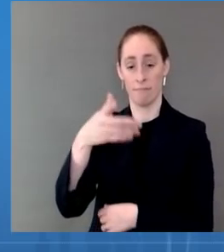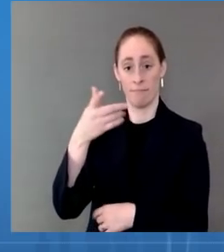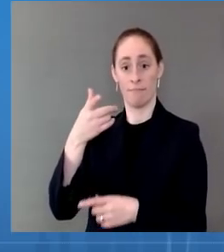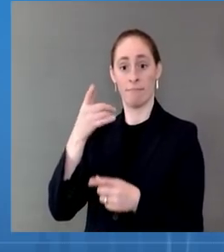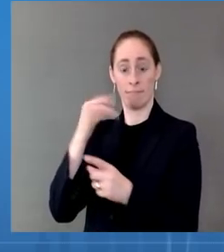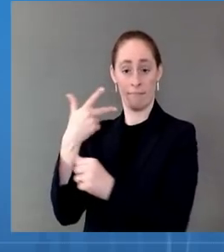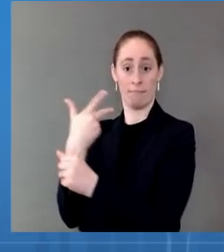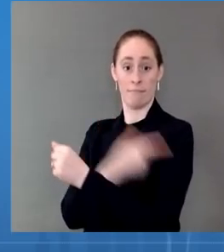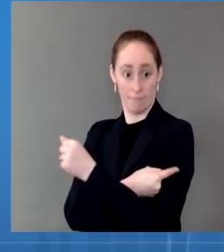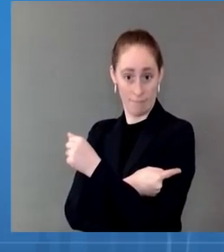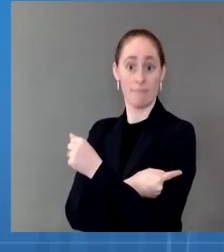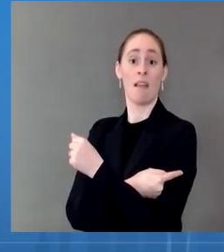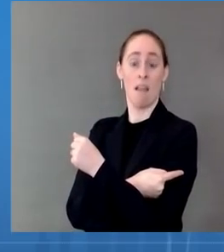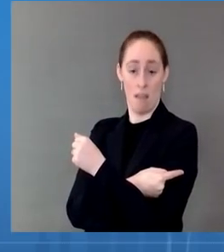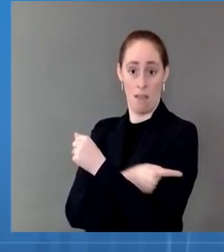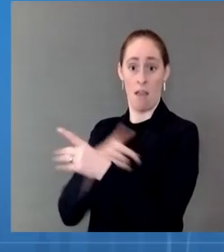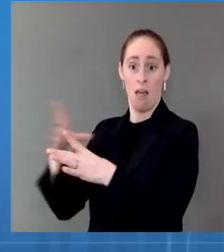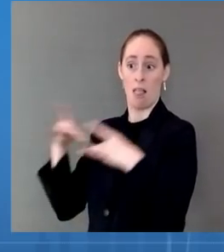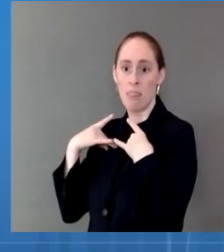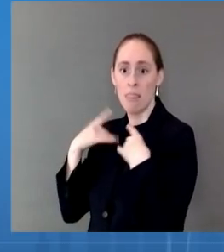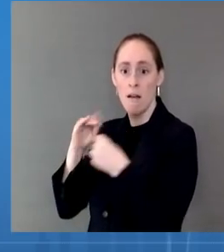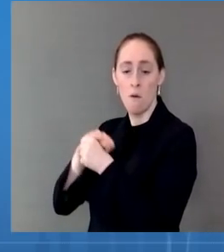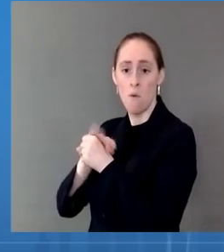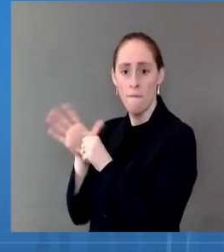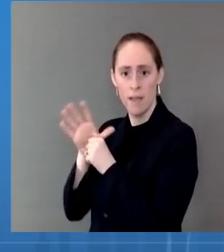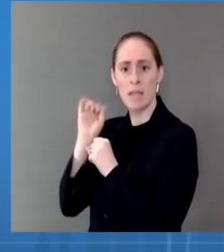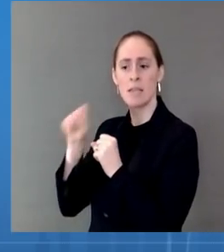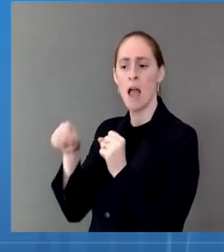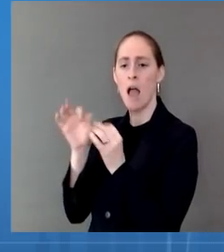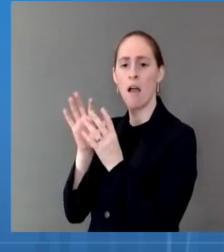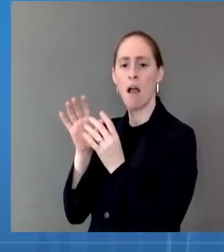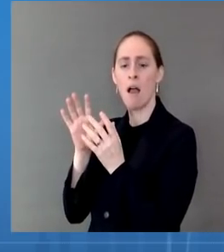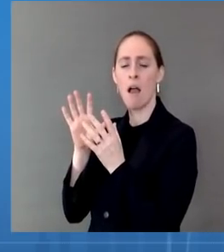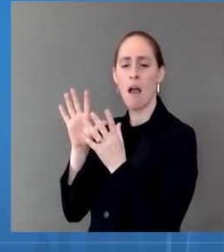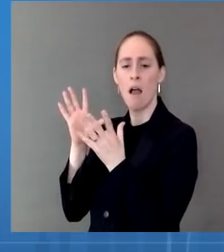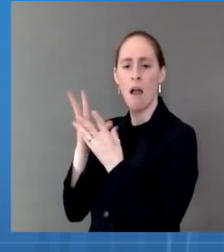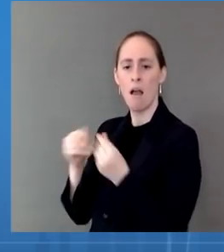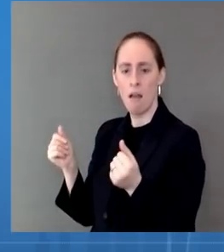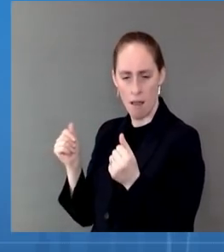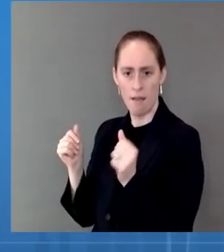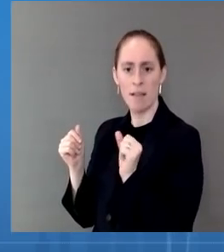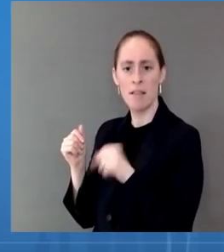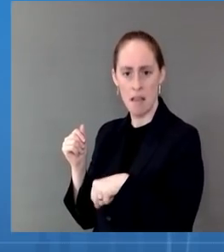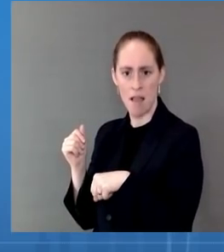21 days after the second dose. Notice the purple body armor.